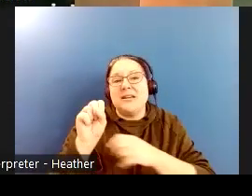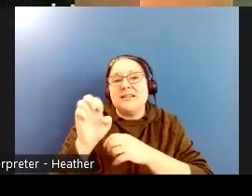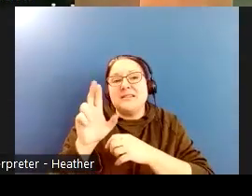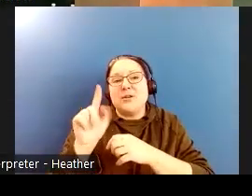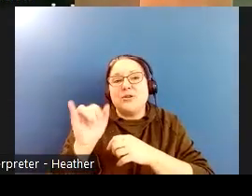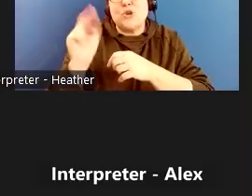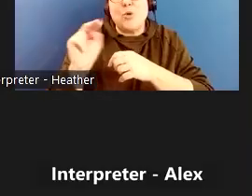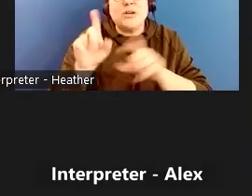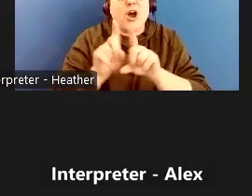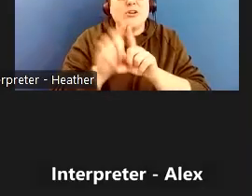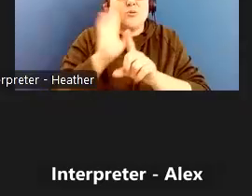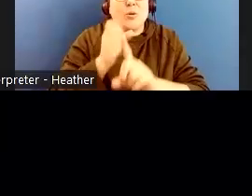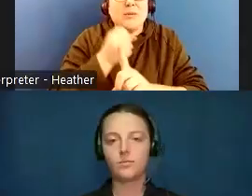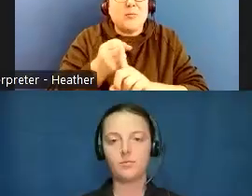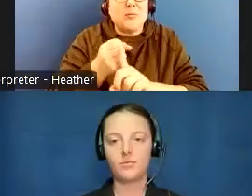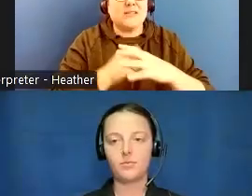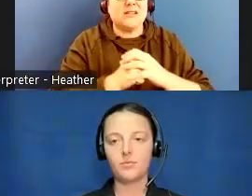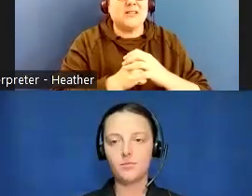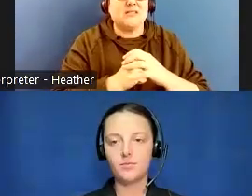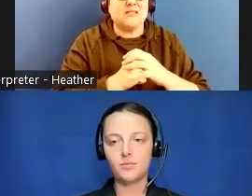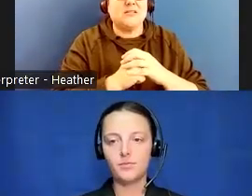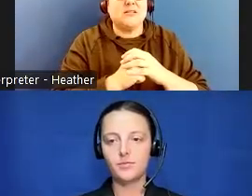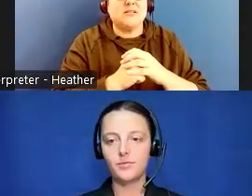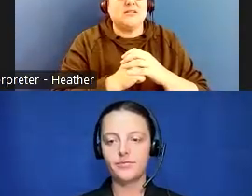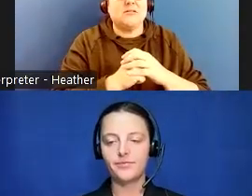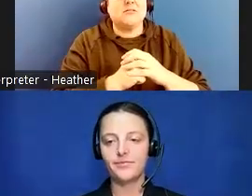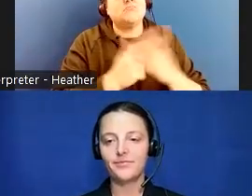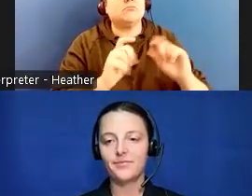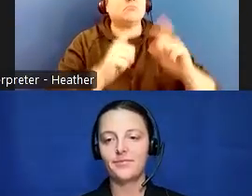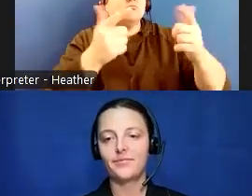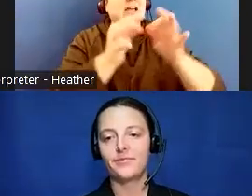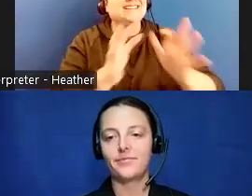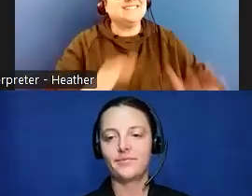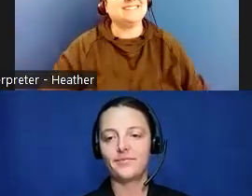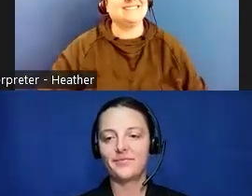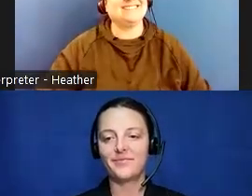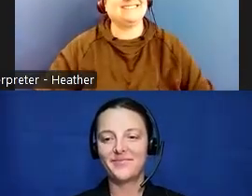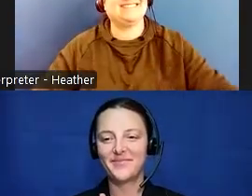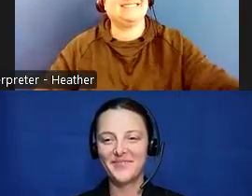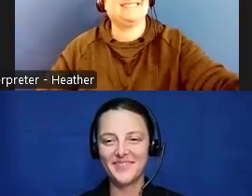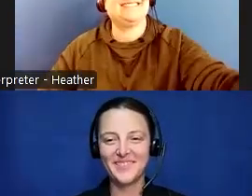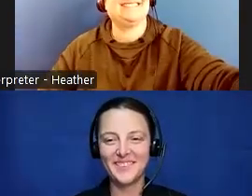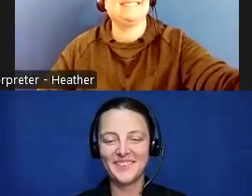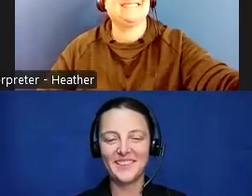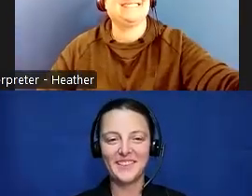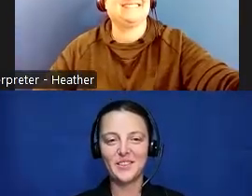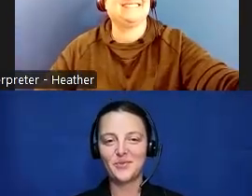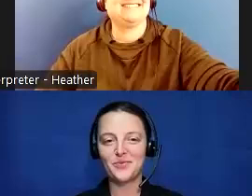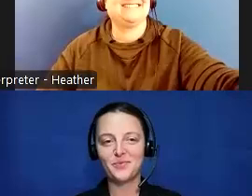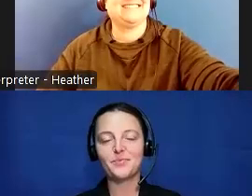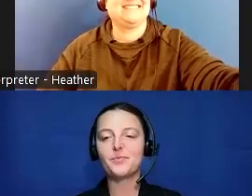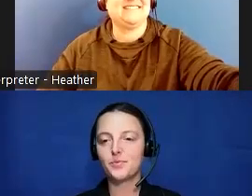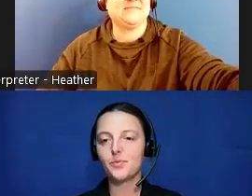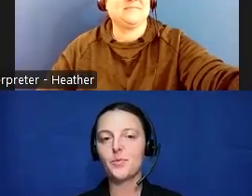We'll go into that too much. Um, I like this this uh this graph a lot because it's basically taking